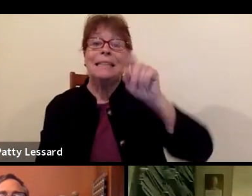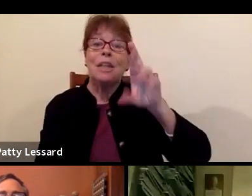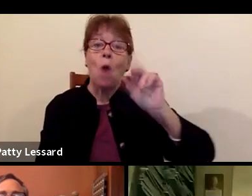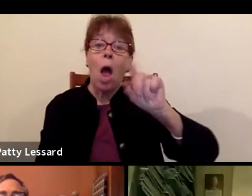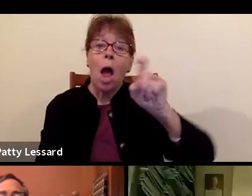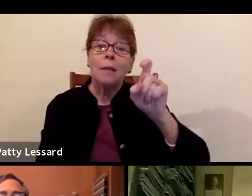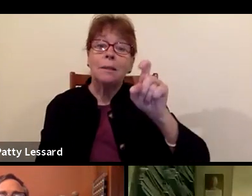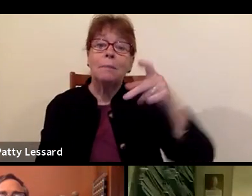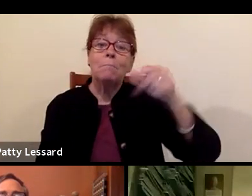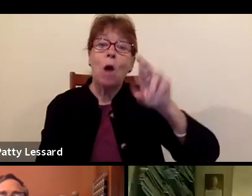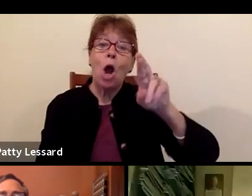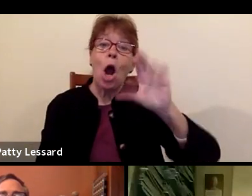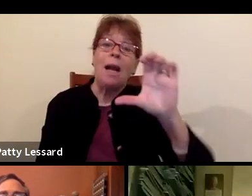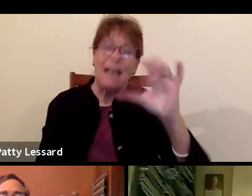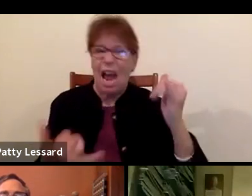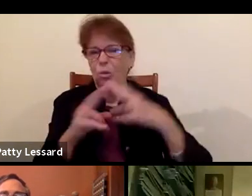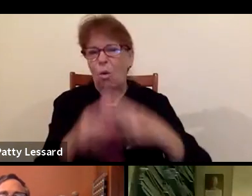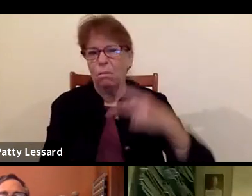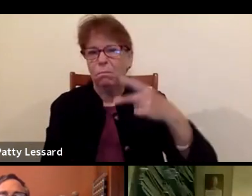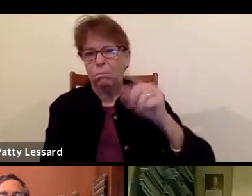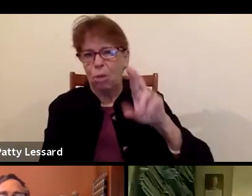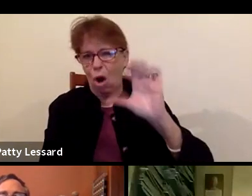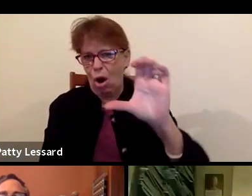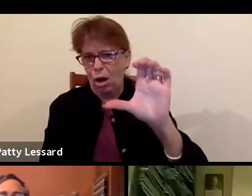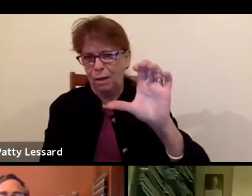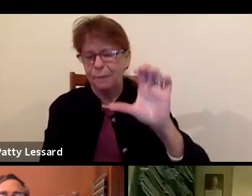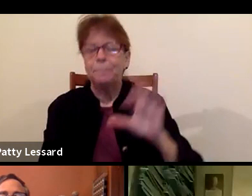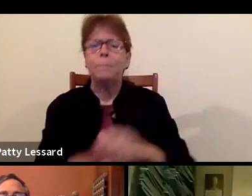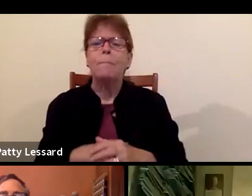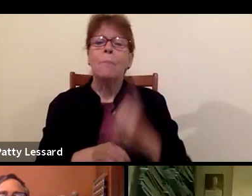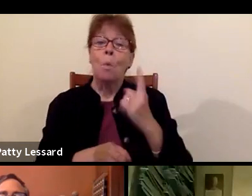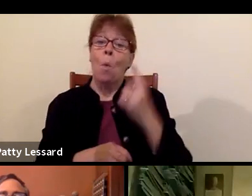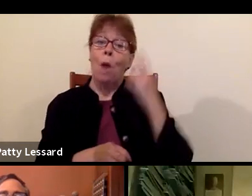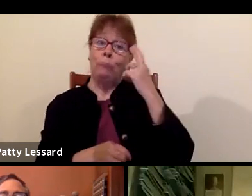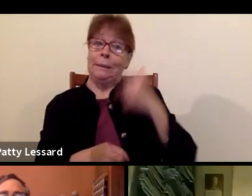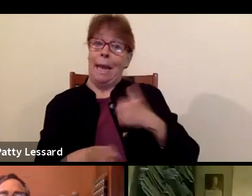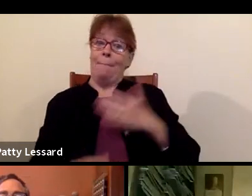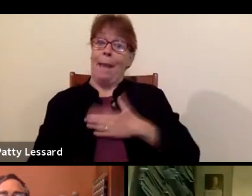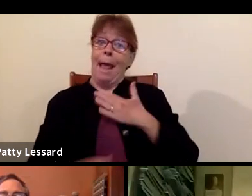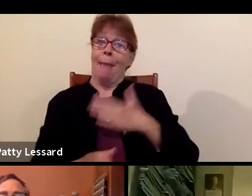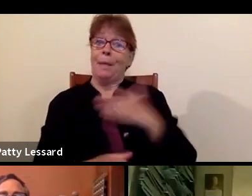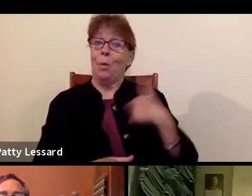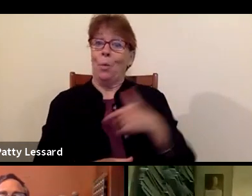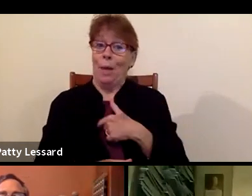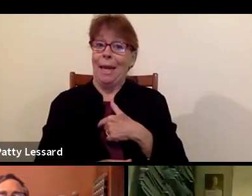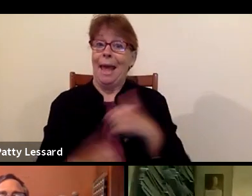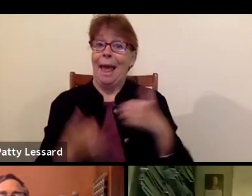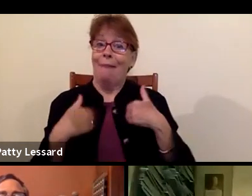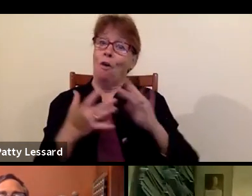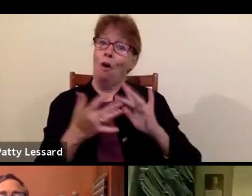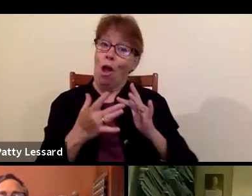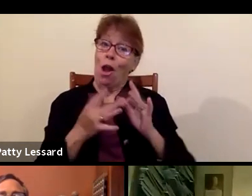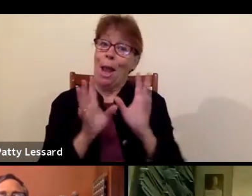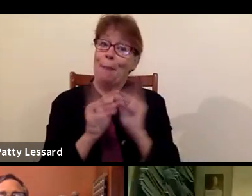Thank, Ted, thanks, everybody, who came tonight to BayCHI. We're happen be I to have you. We usually meet in an historic meeting in